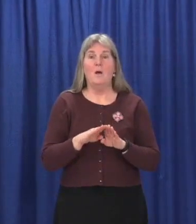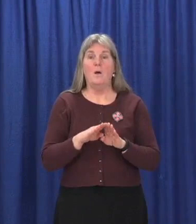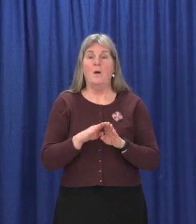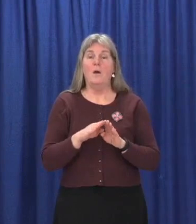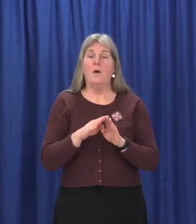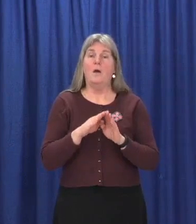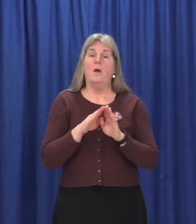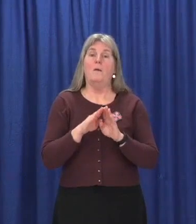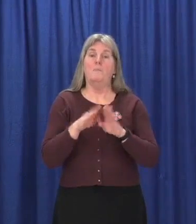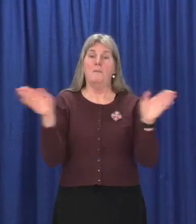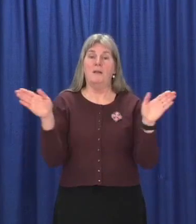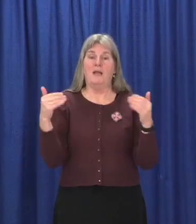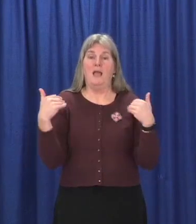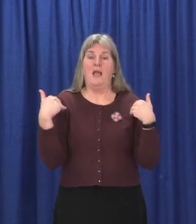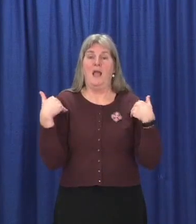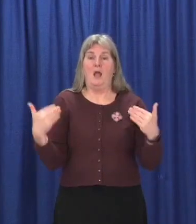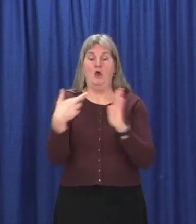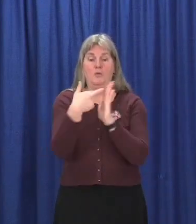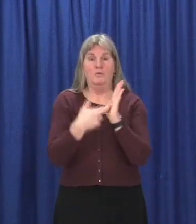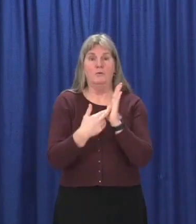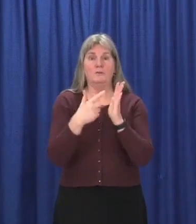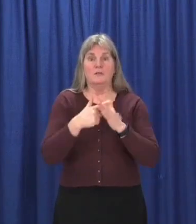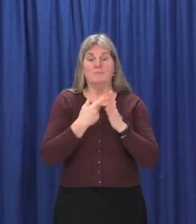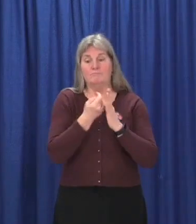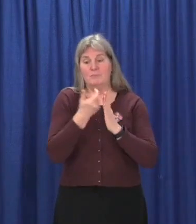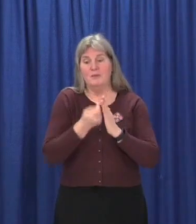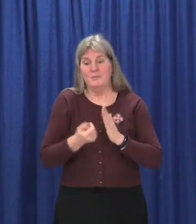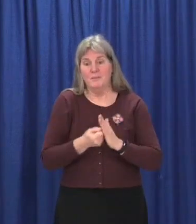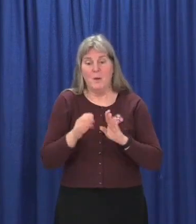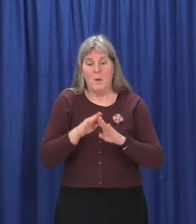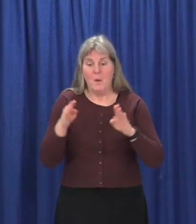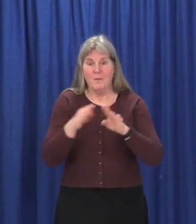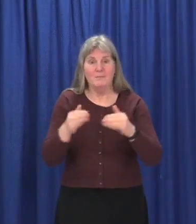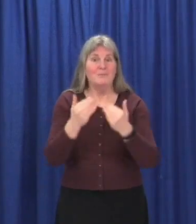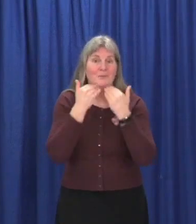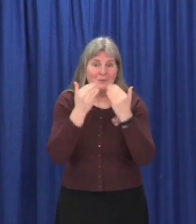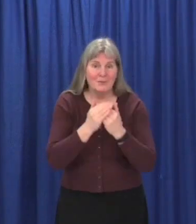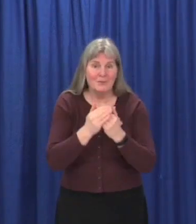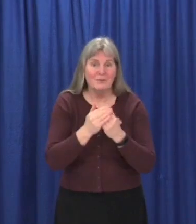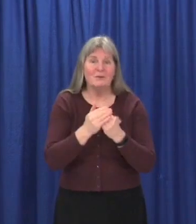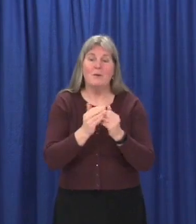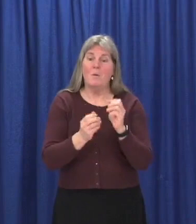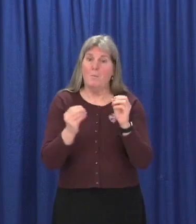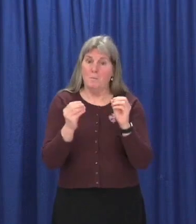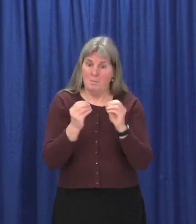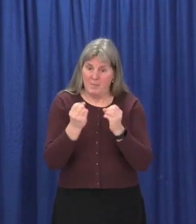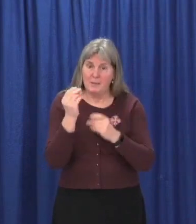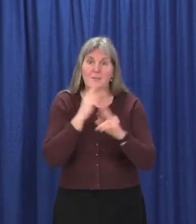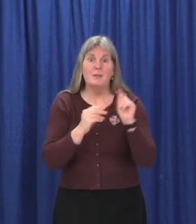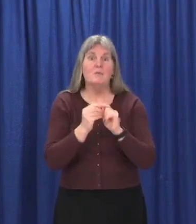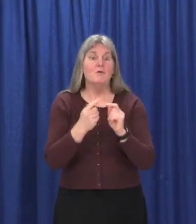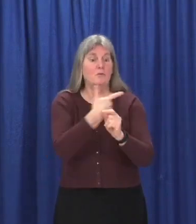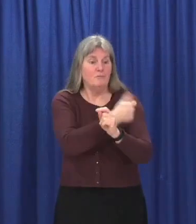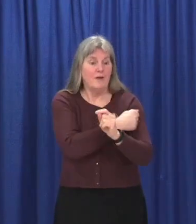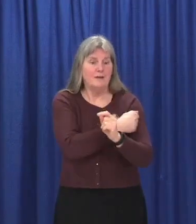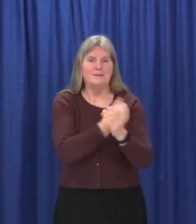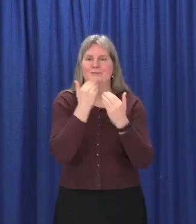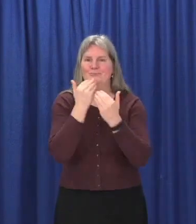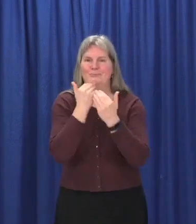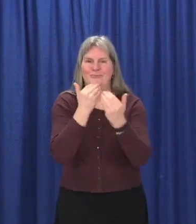gives a sense of what we've accomplished in this wave. More and more people have received their booster shots, thank you. We've rolled out pediatric